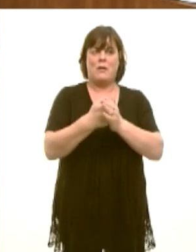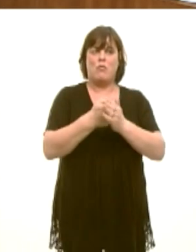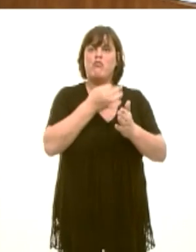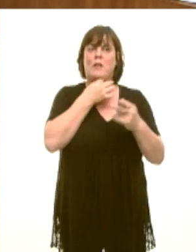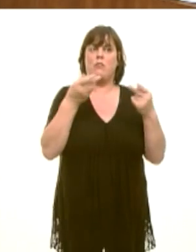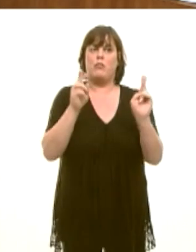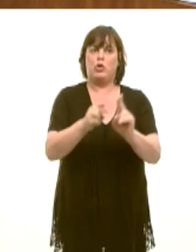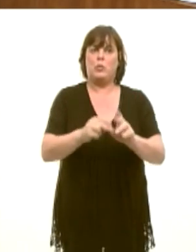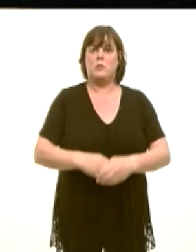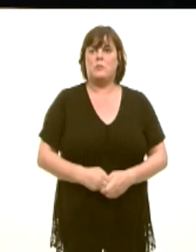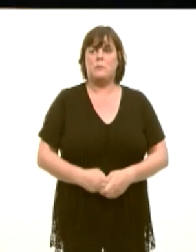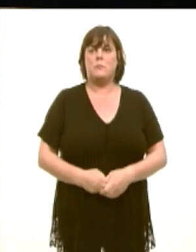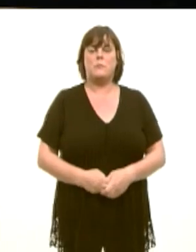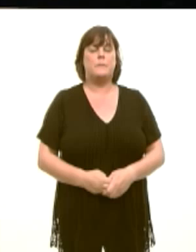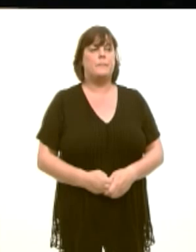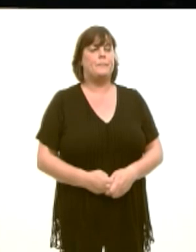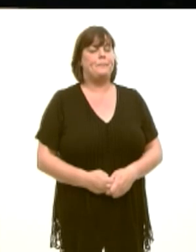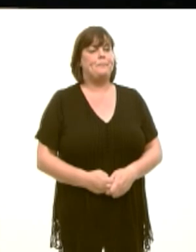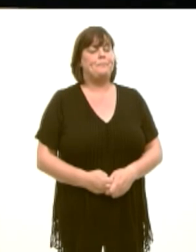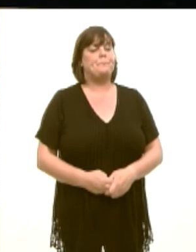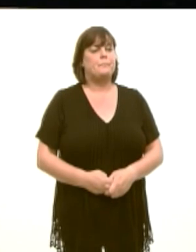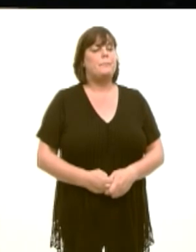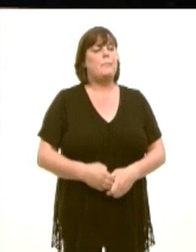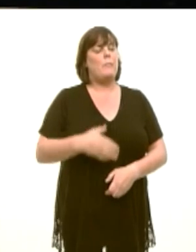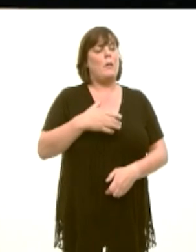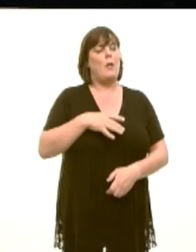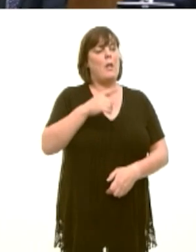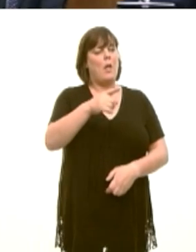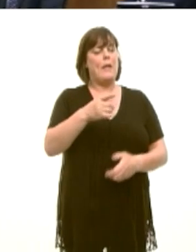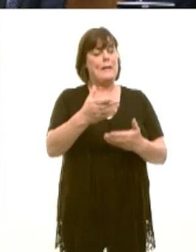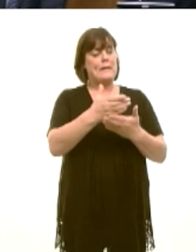Mike Hedges: Can I stress the importance of Safe Routes in Communities and the importance